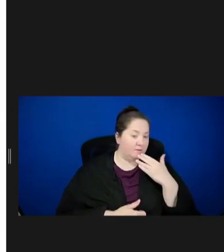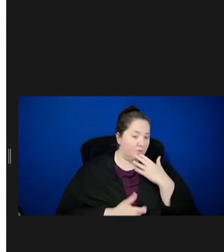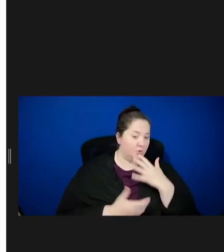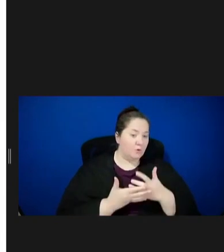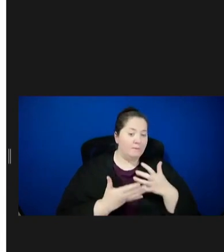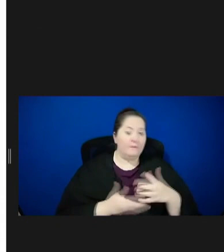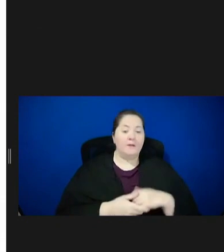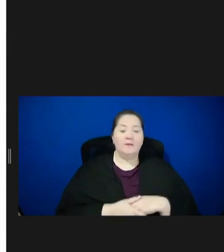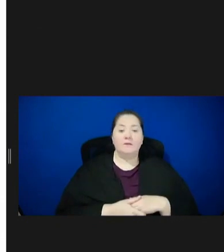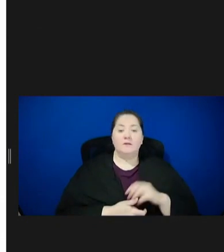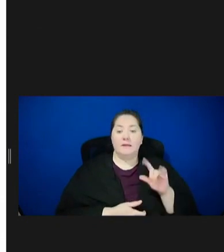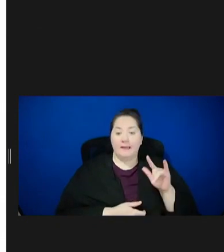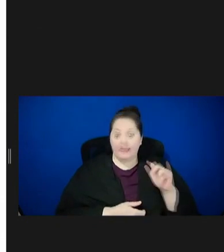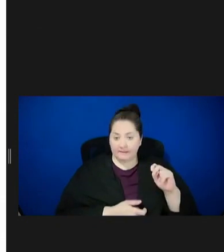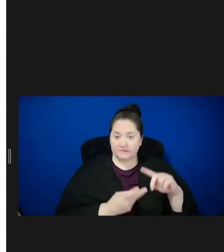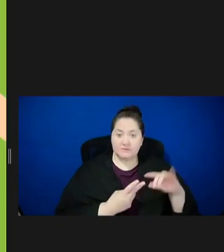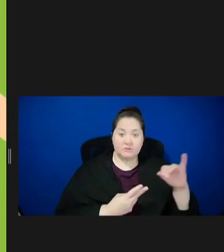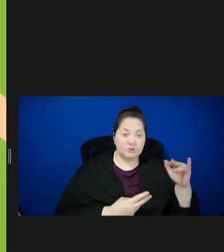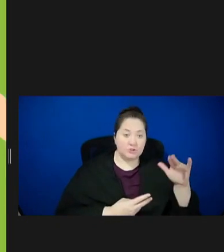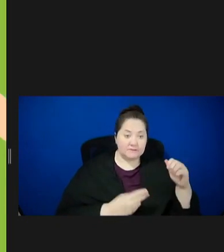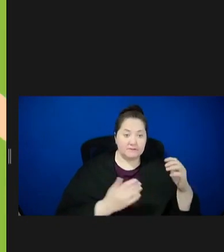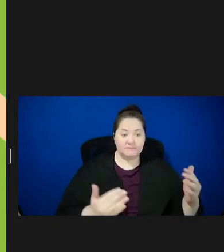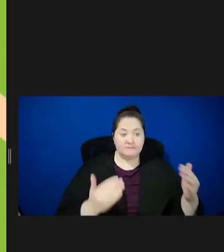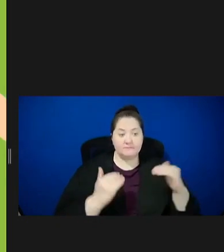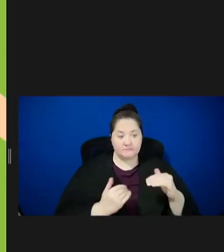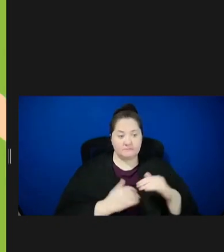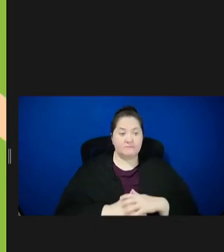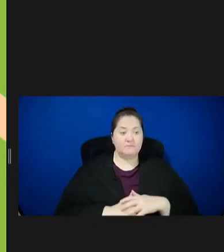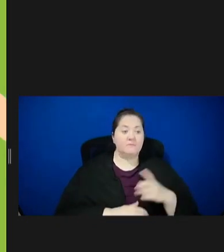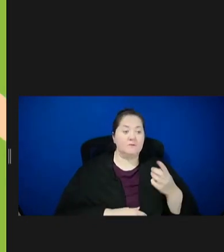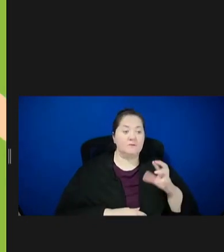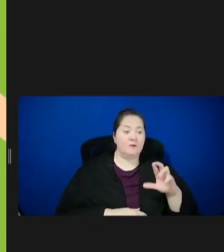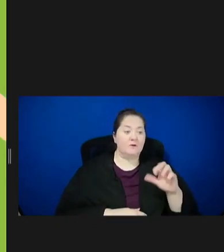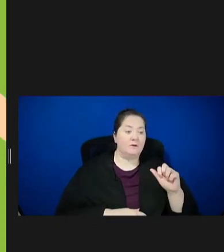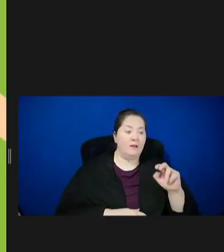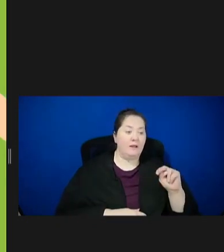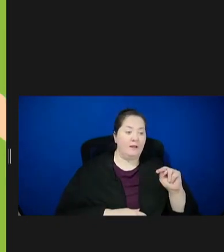Alison and Jessica. Our next presenter is Dr. Anna Taddio from the University